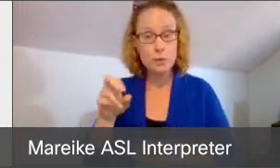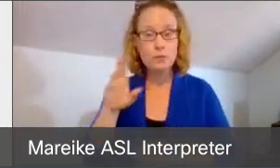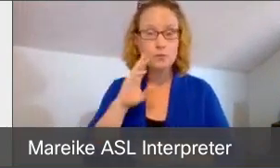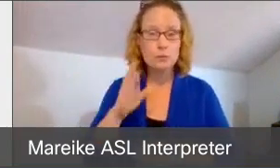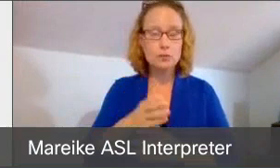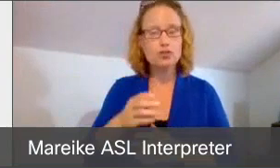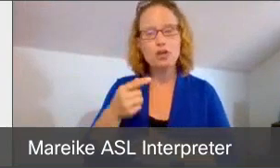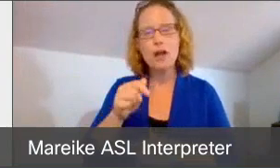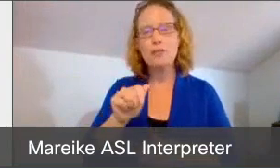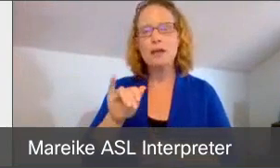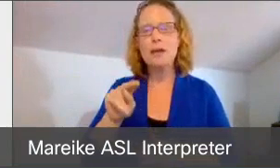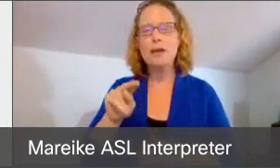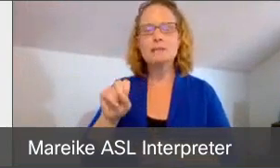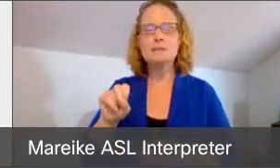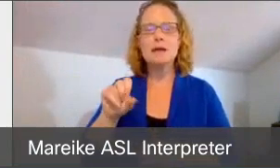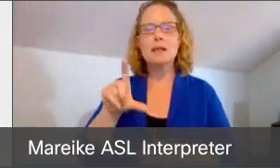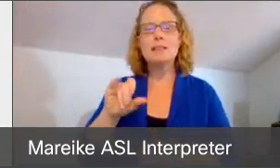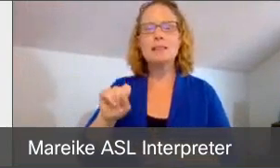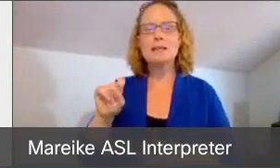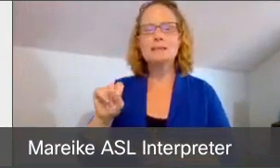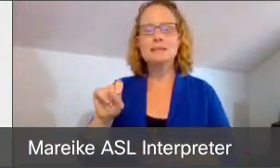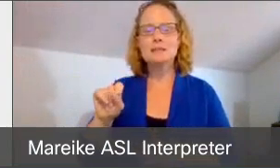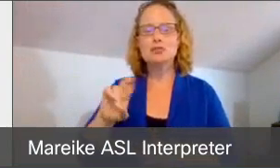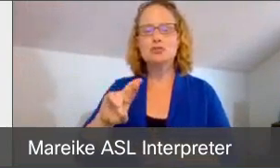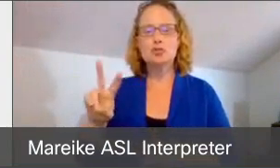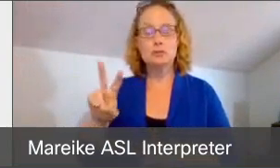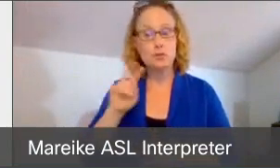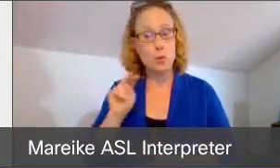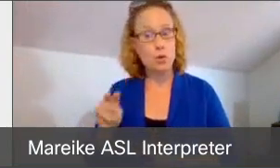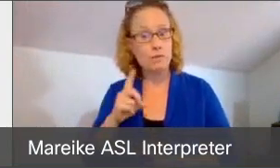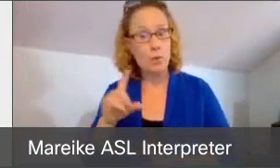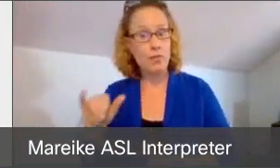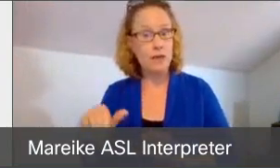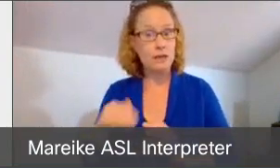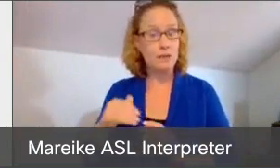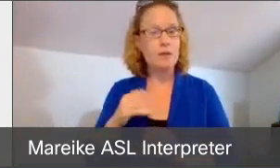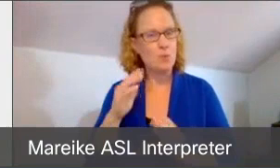GAINS listserv So please keep your eye out for that information and we hope you can join us.